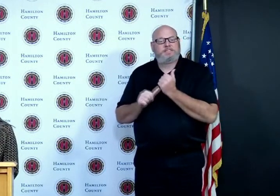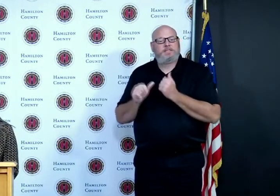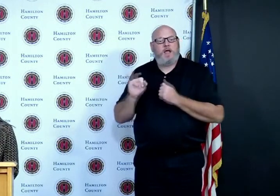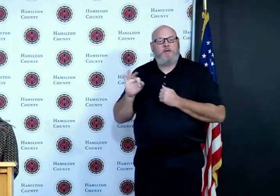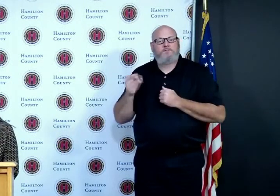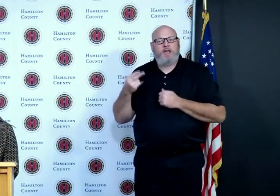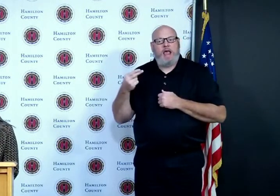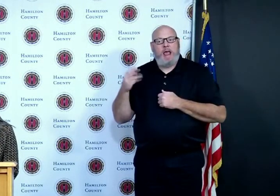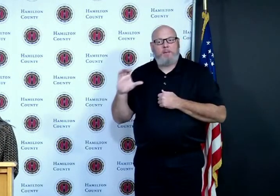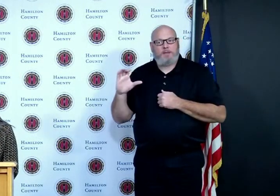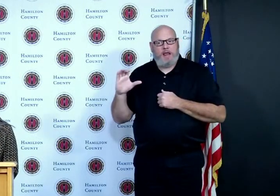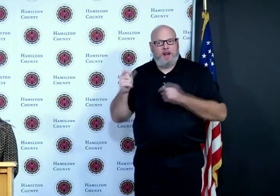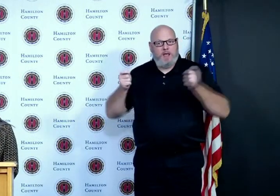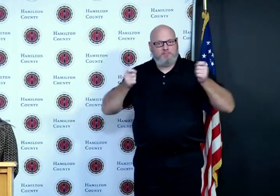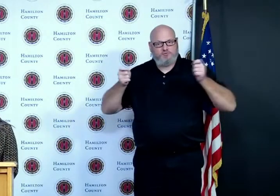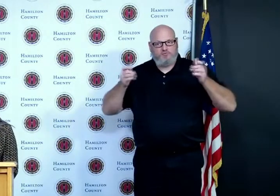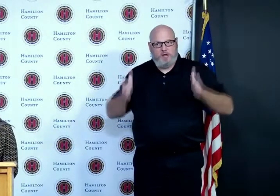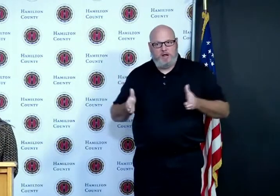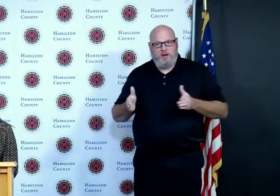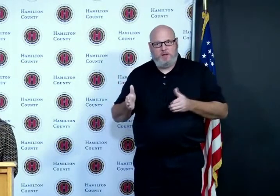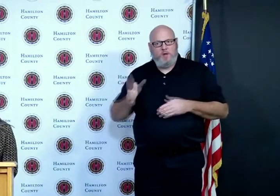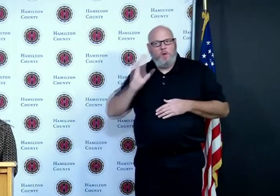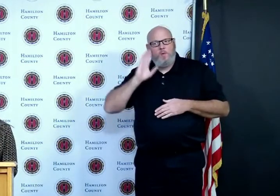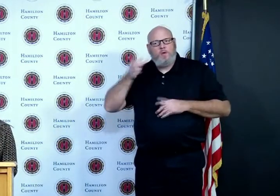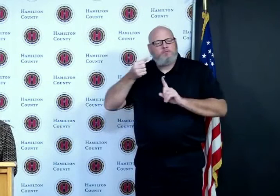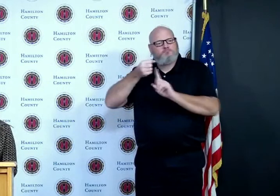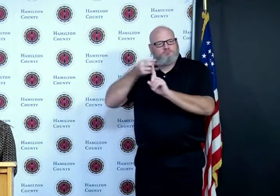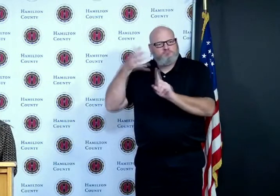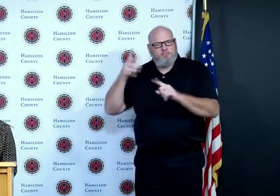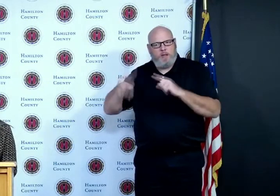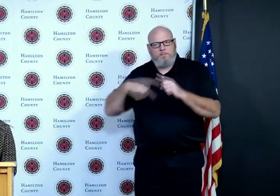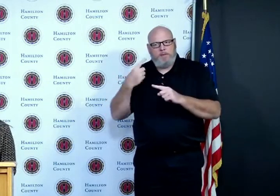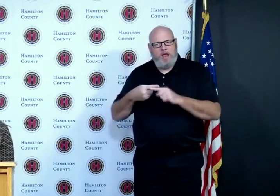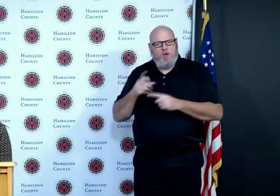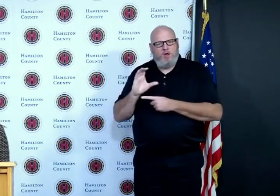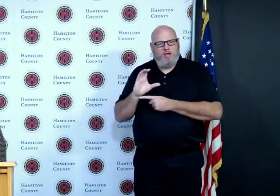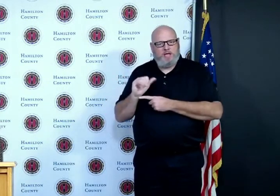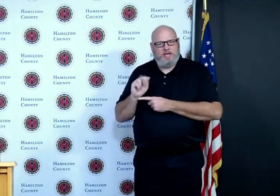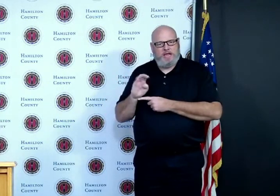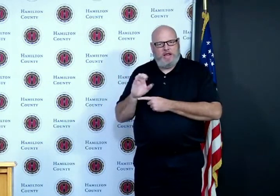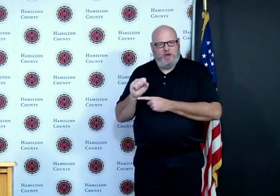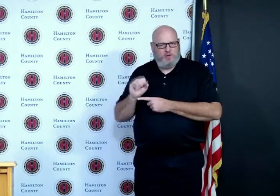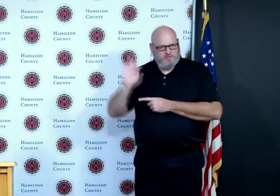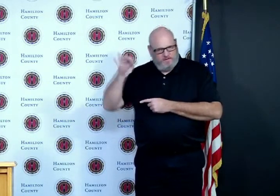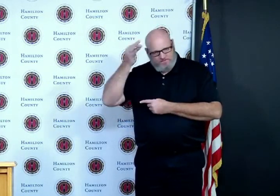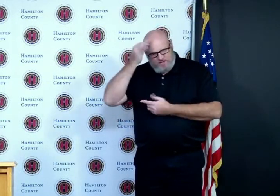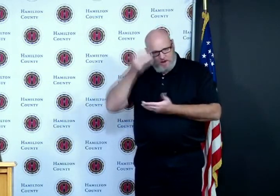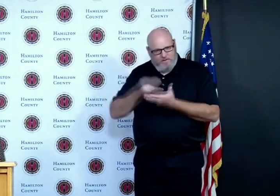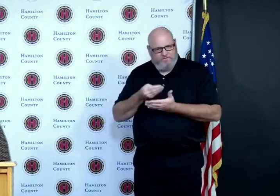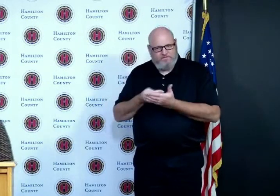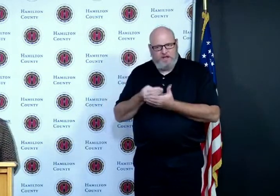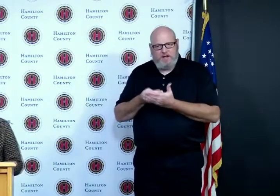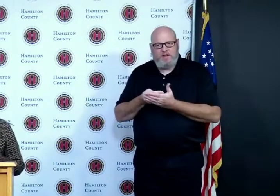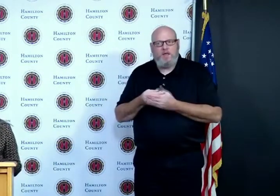Act funding as a refresher and we did go through some of this yesterday at our meeting the federal